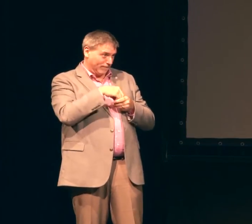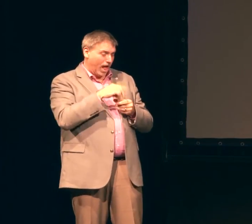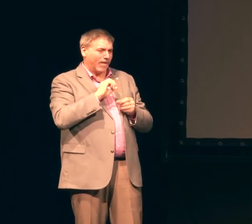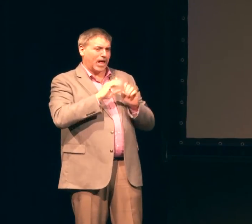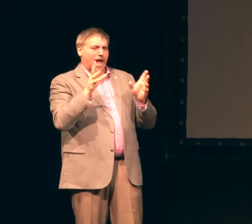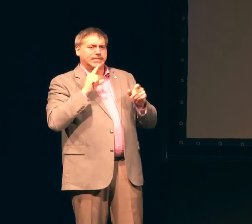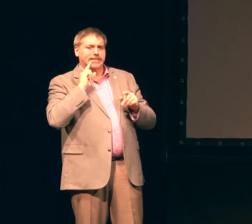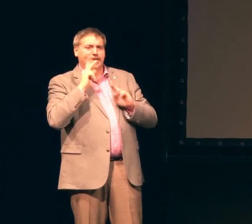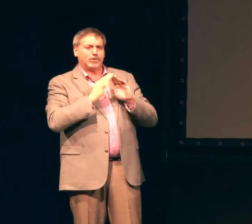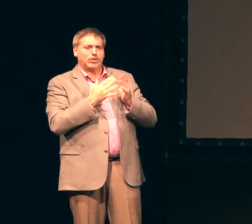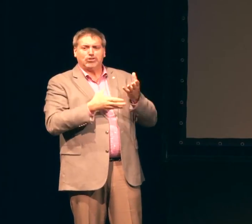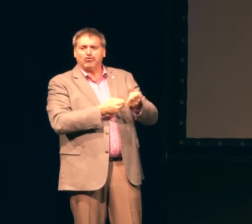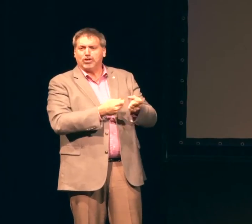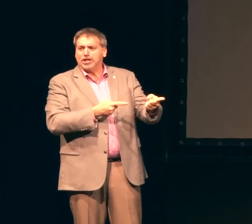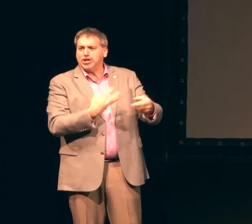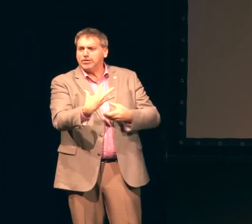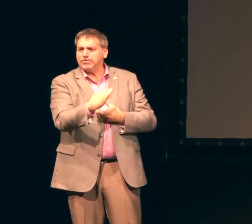community. Obviously, if you're involved, then